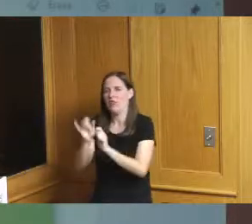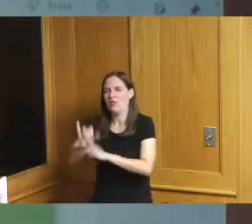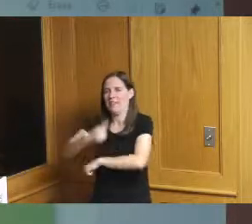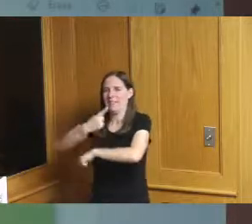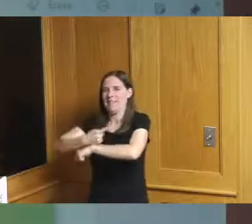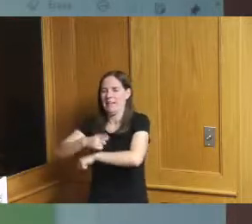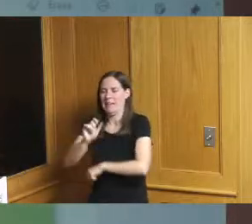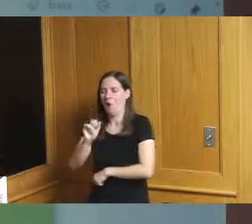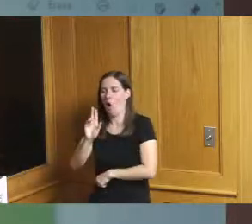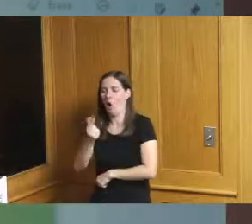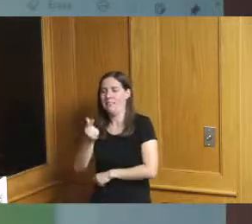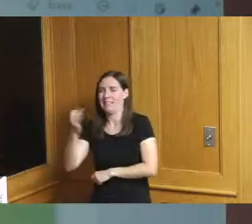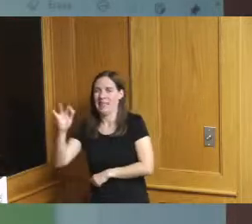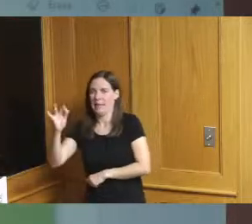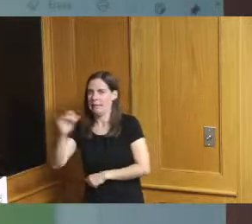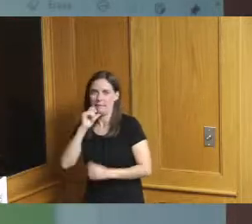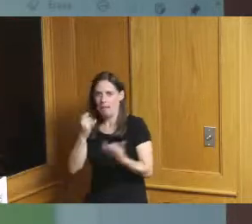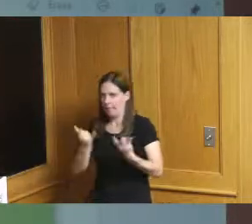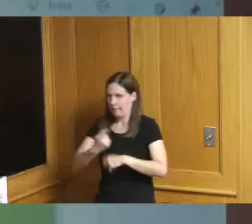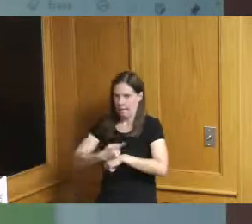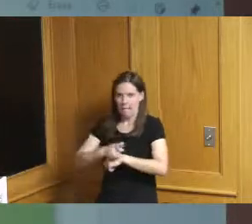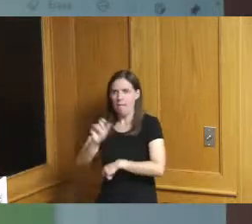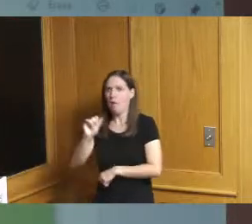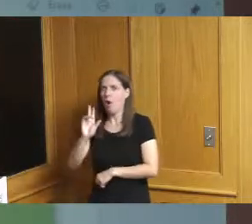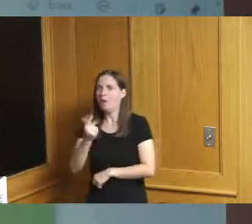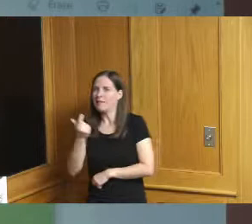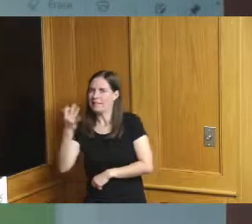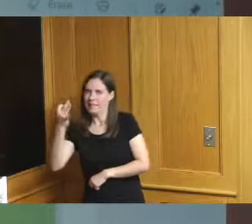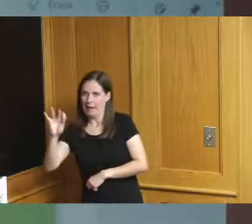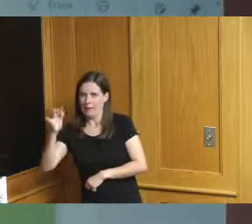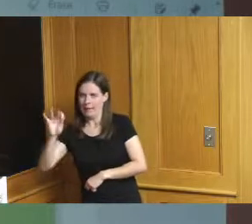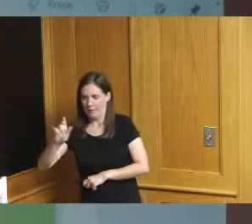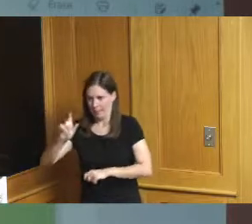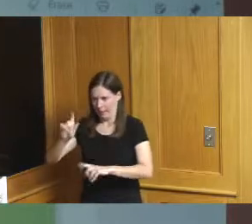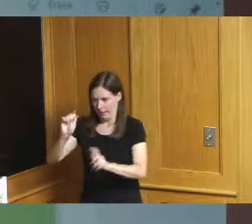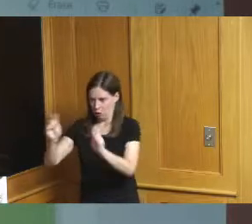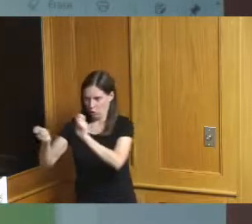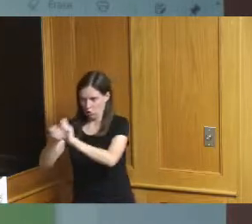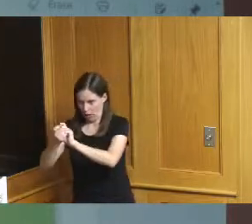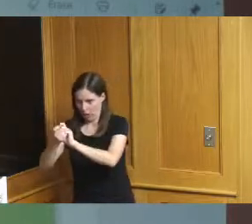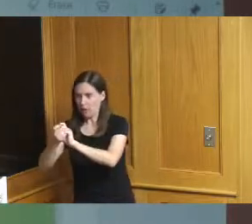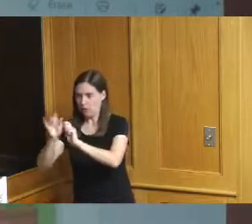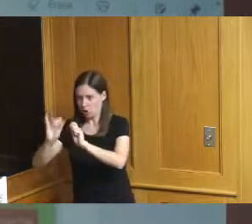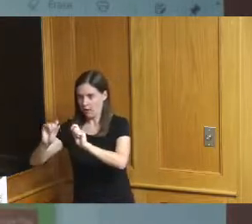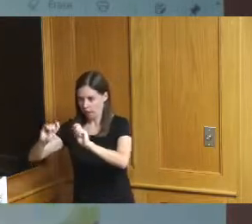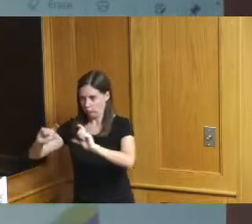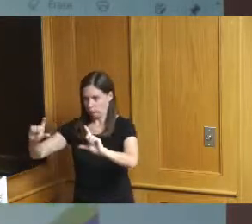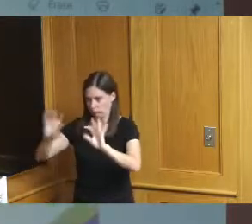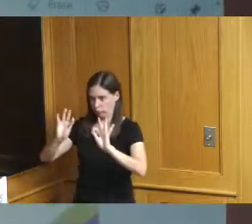the additional service that we're rolling out on August uh August the 15th so you have to put